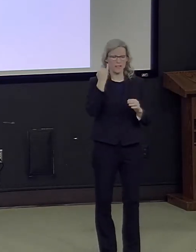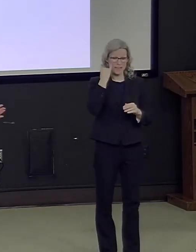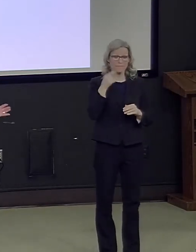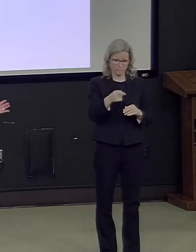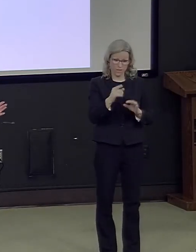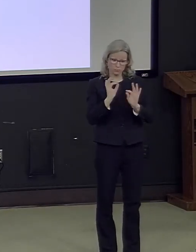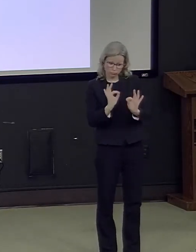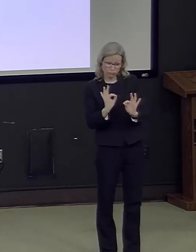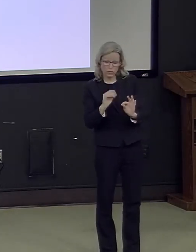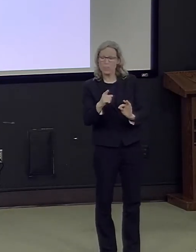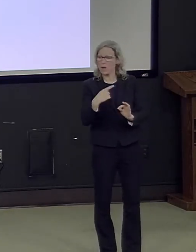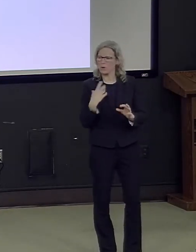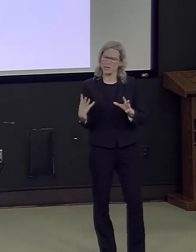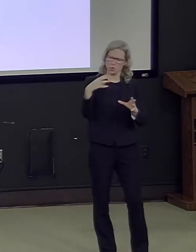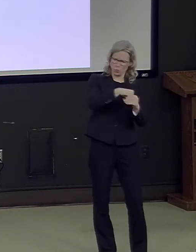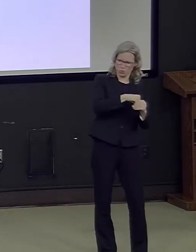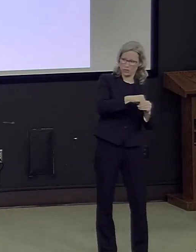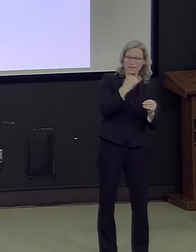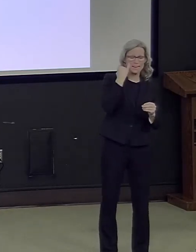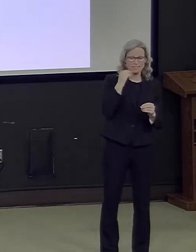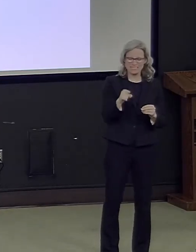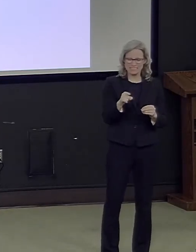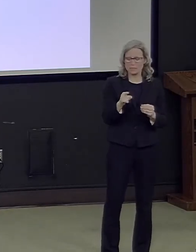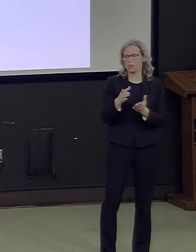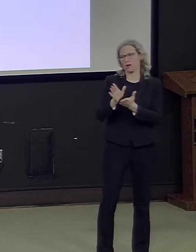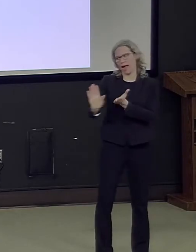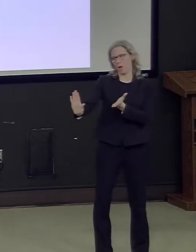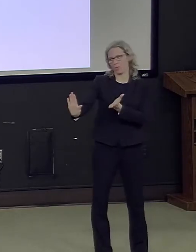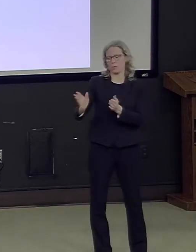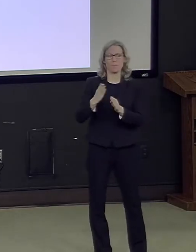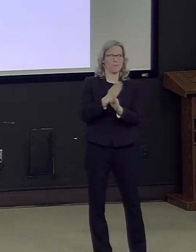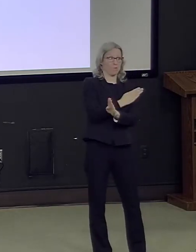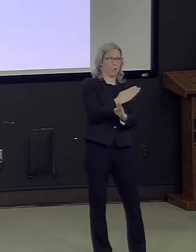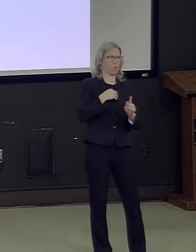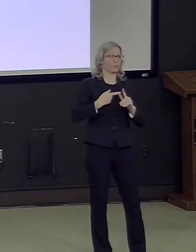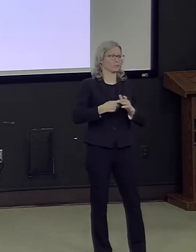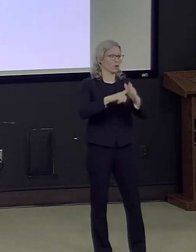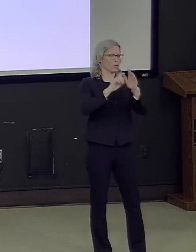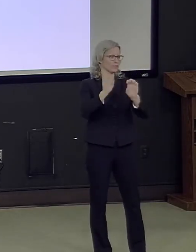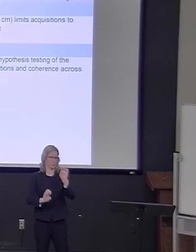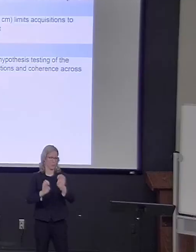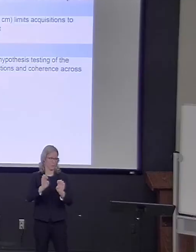and we make that decision before we start the experiment. So NIRS has many advantages.